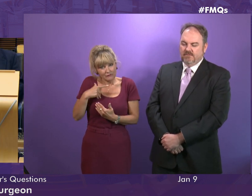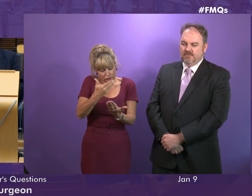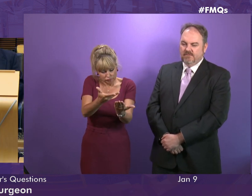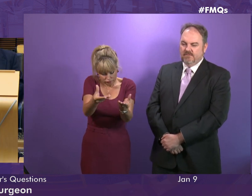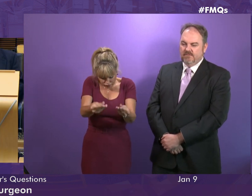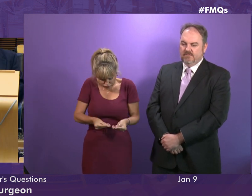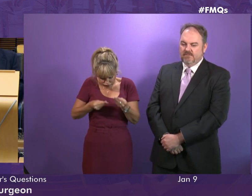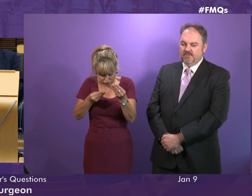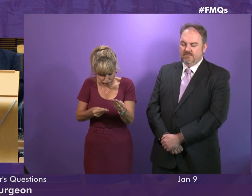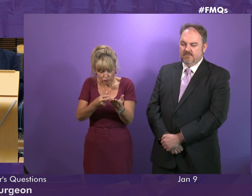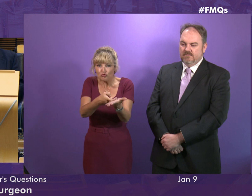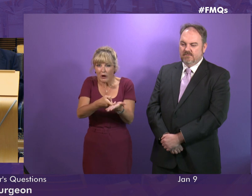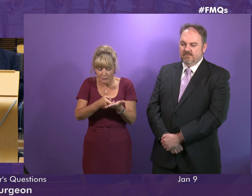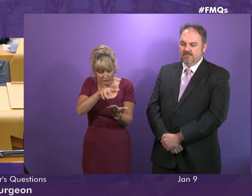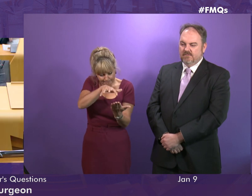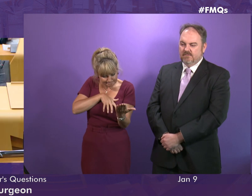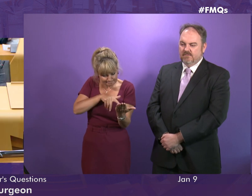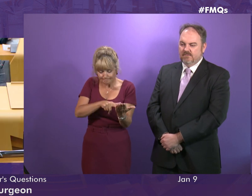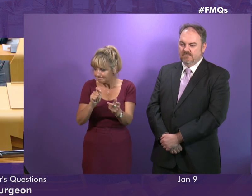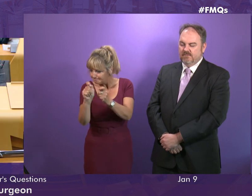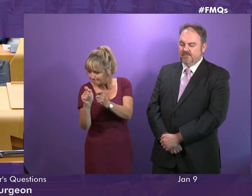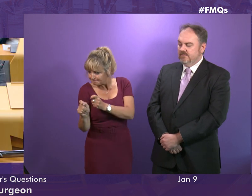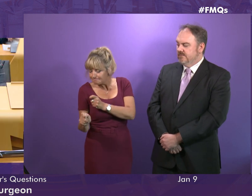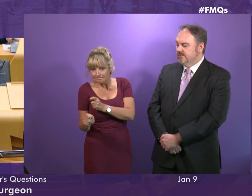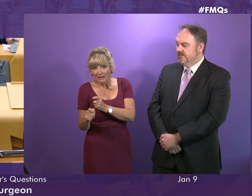I would expect South Lanarkshire Council to do exactly that.